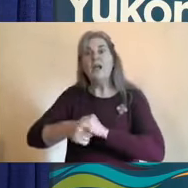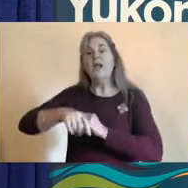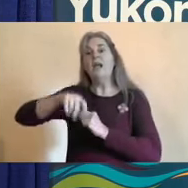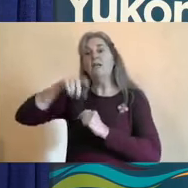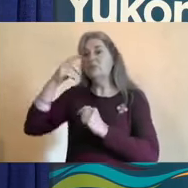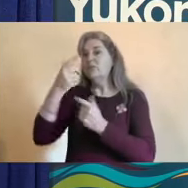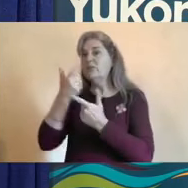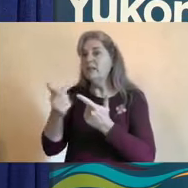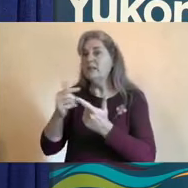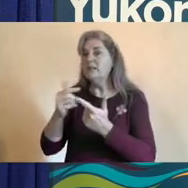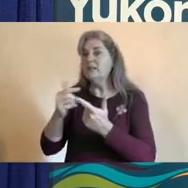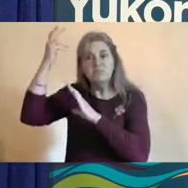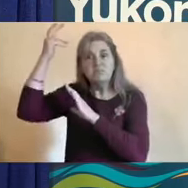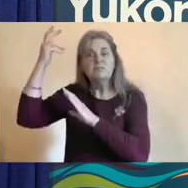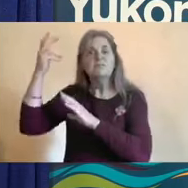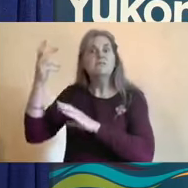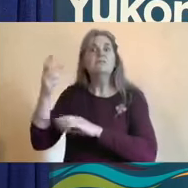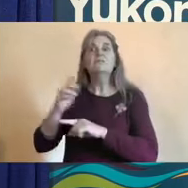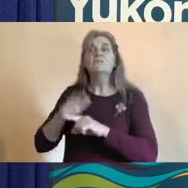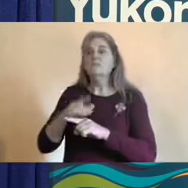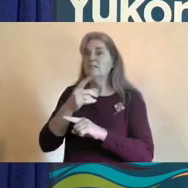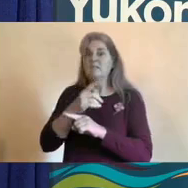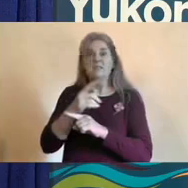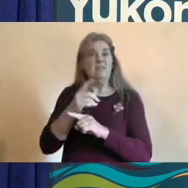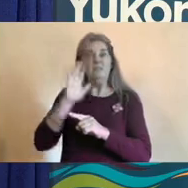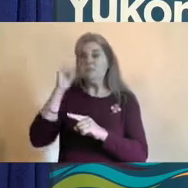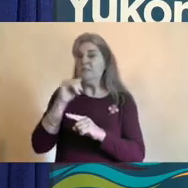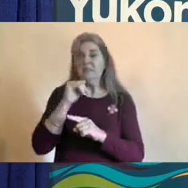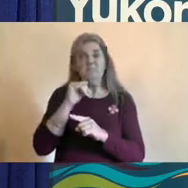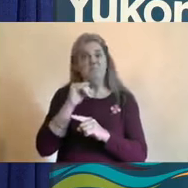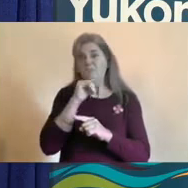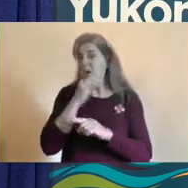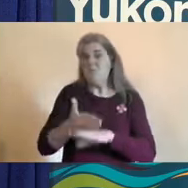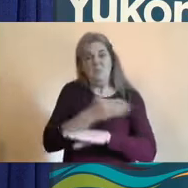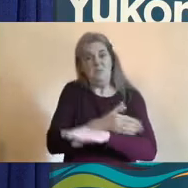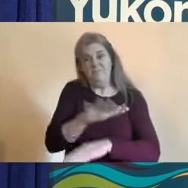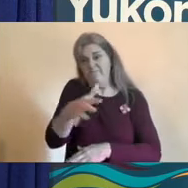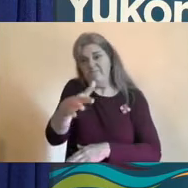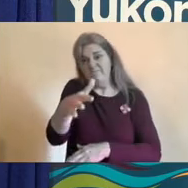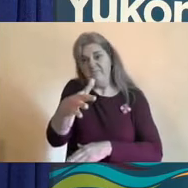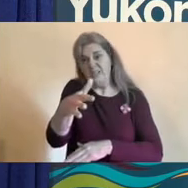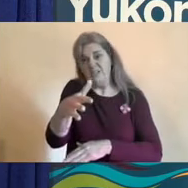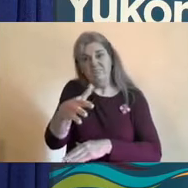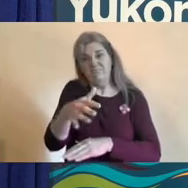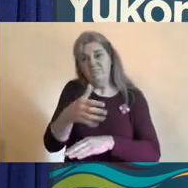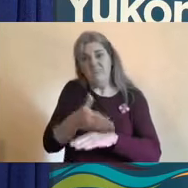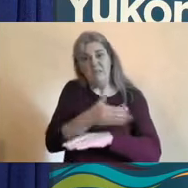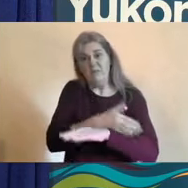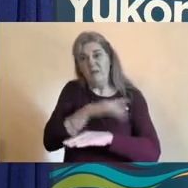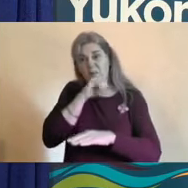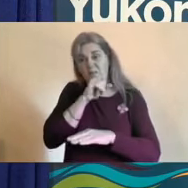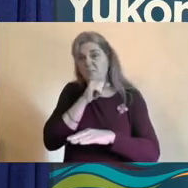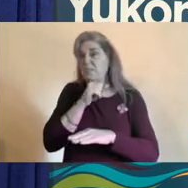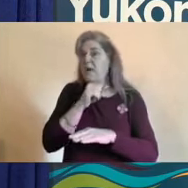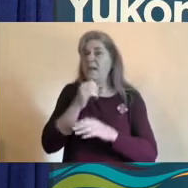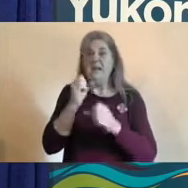You know the middle has not been moved very much. Since the time. But the data, the science, is